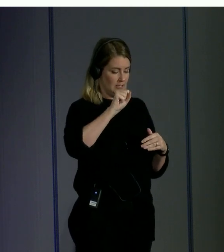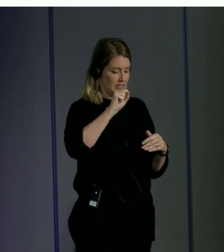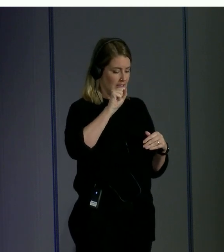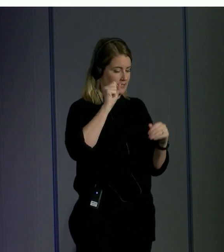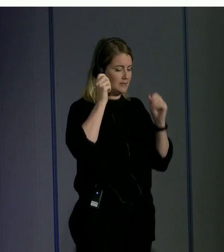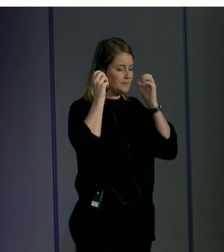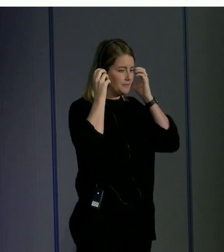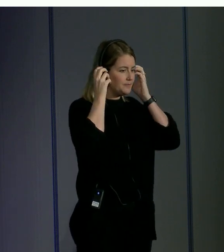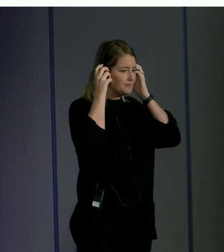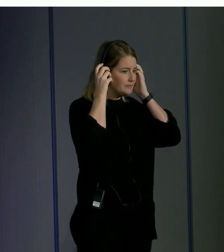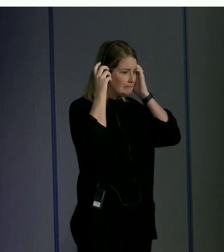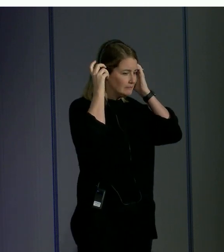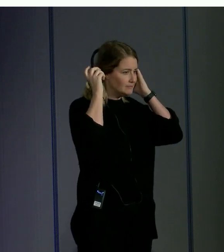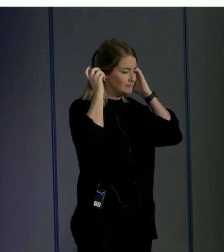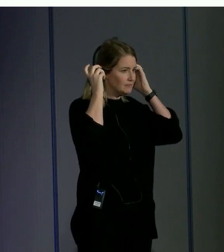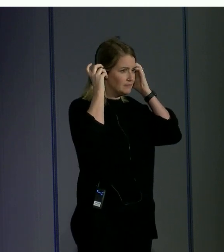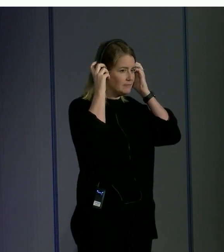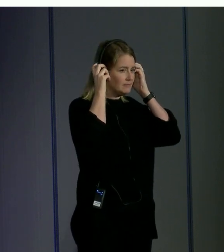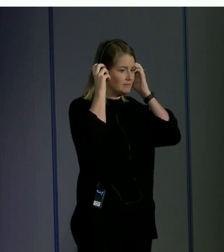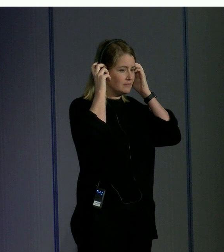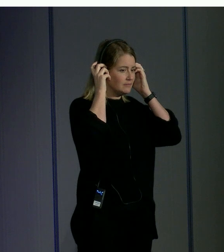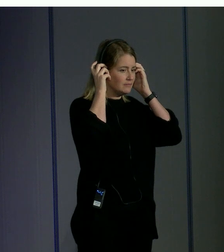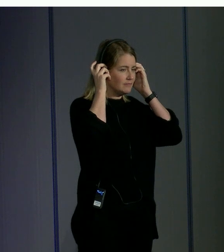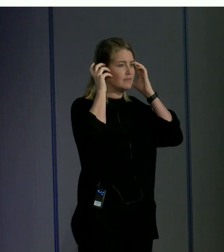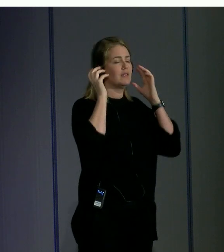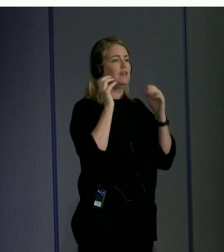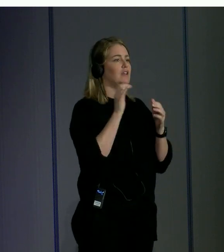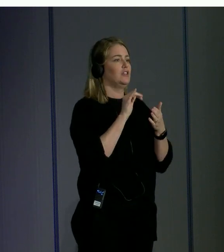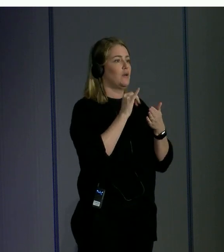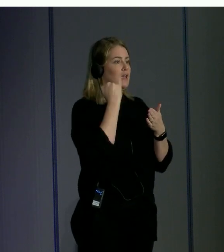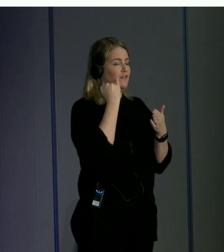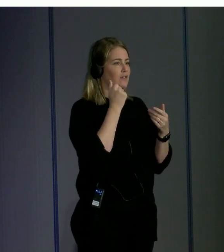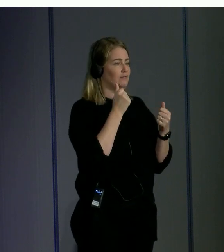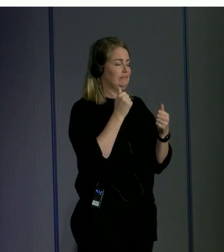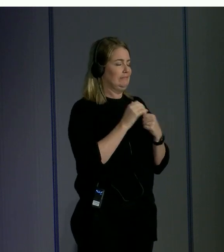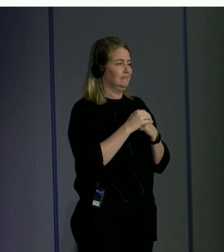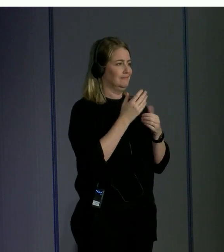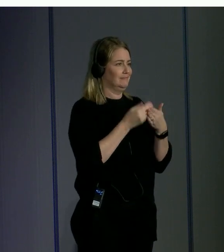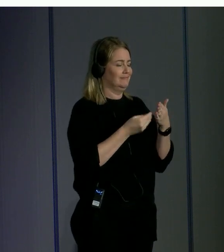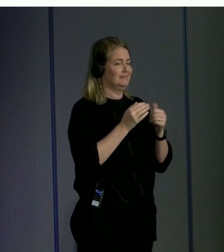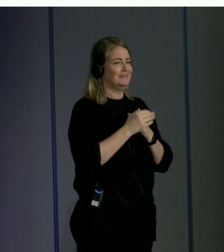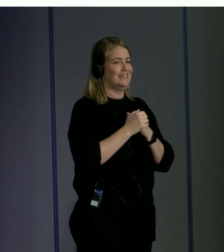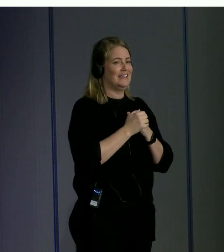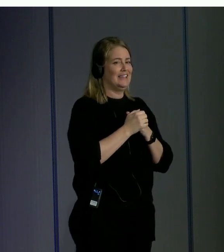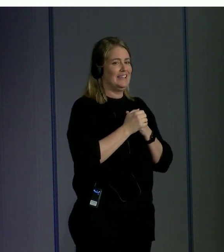You so you can get out a Taco Bell for a buck if you try hard enough.